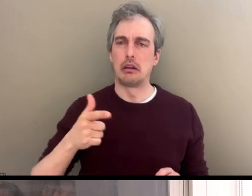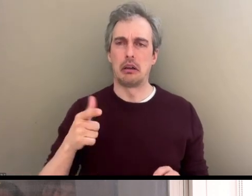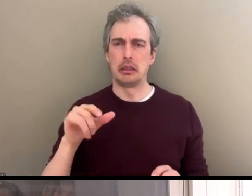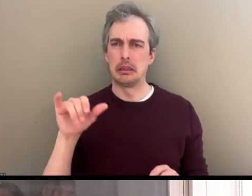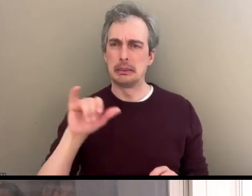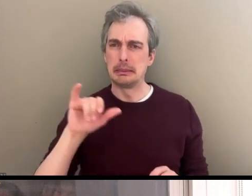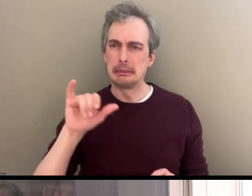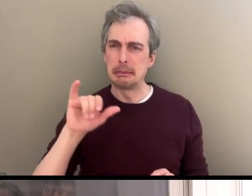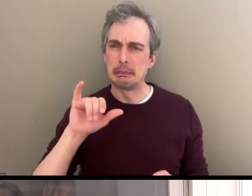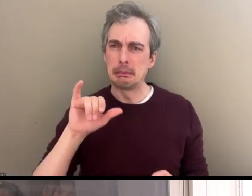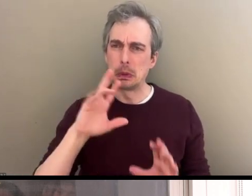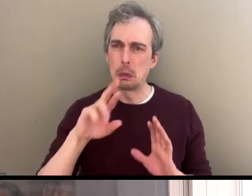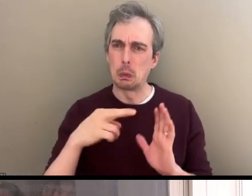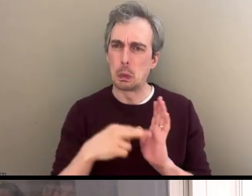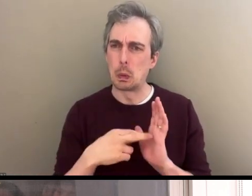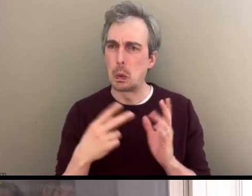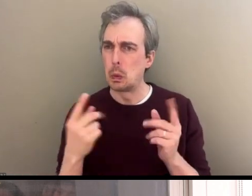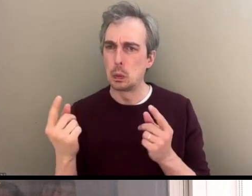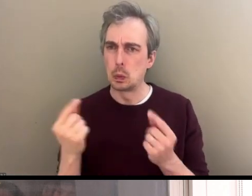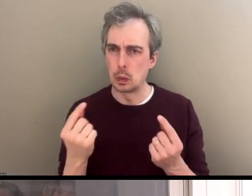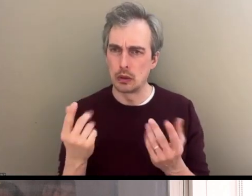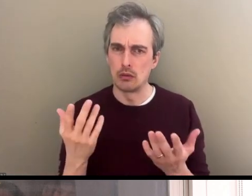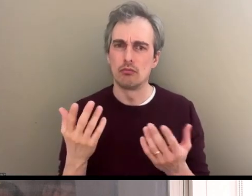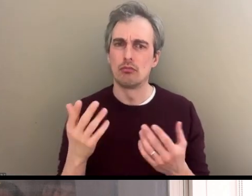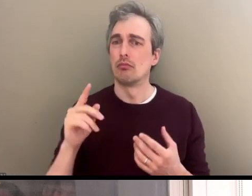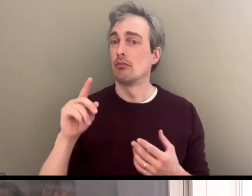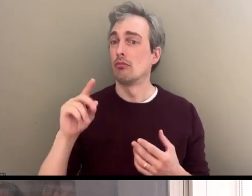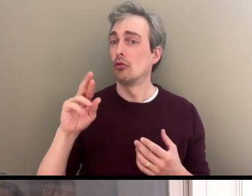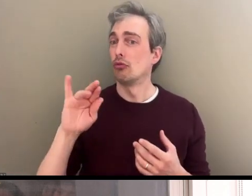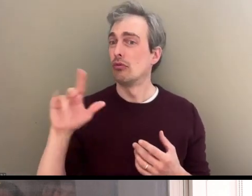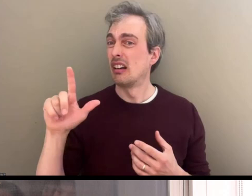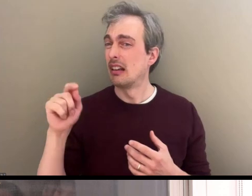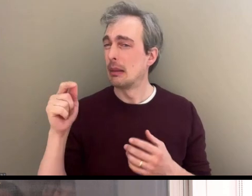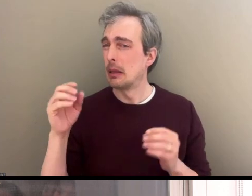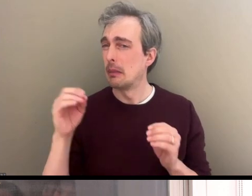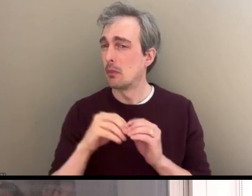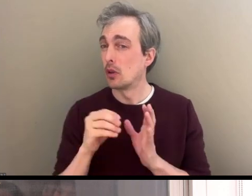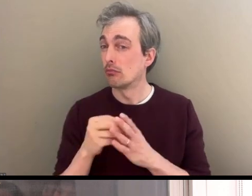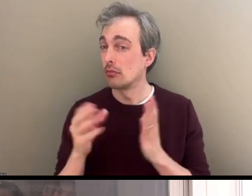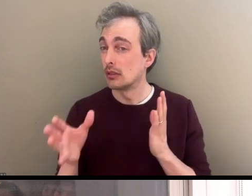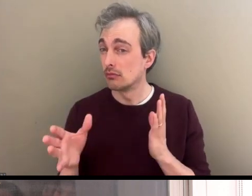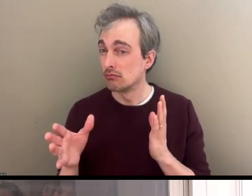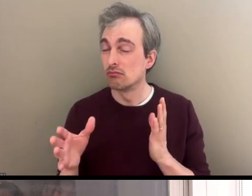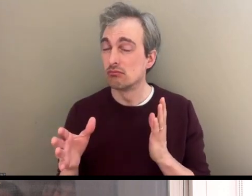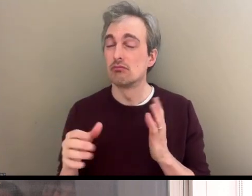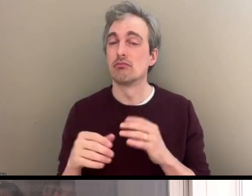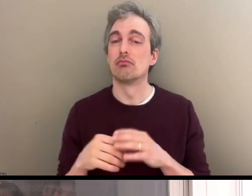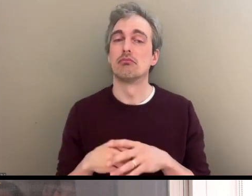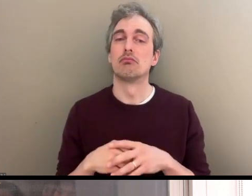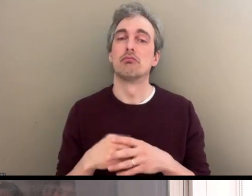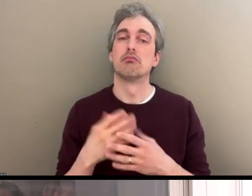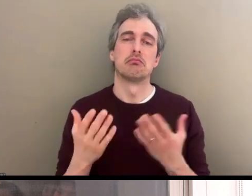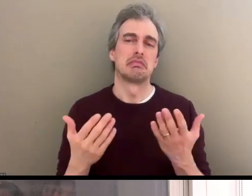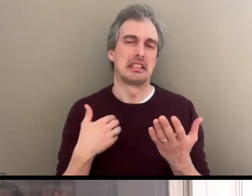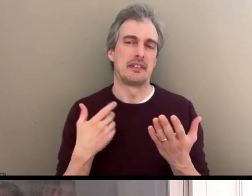The drills are probably a little bit more expensive. They probably have a little heavier hit behind them.